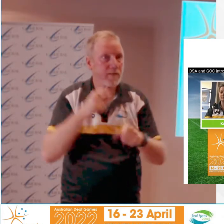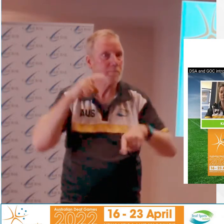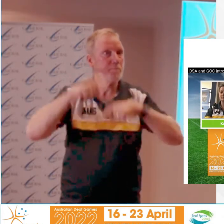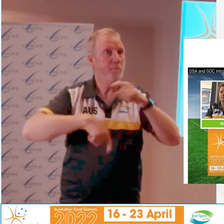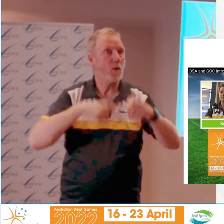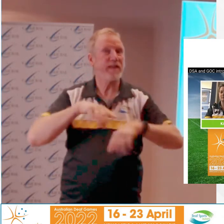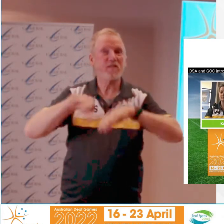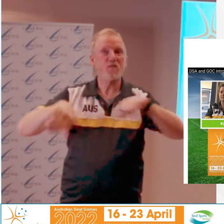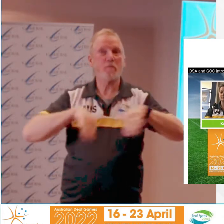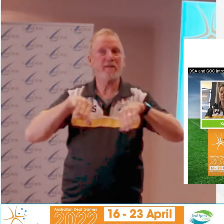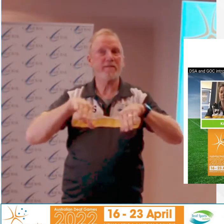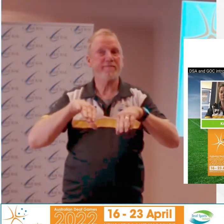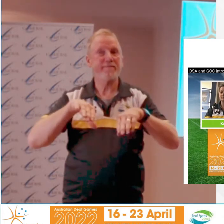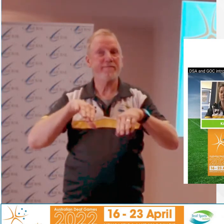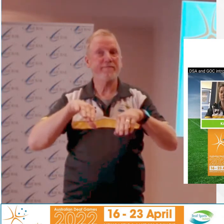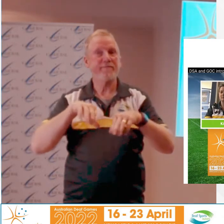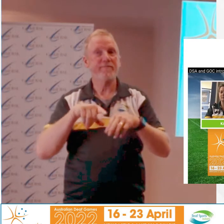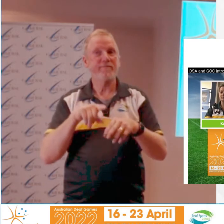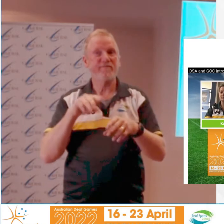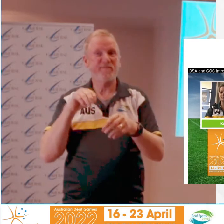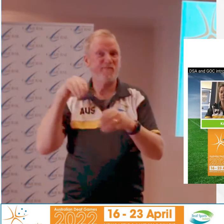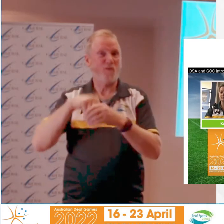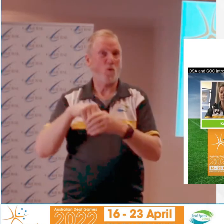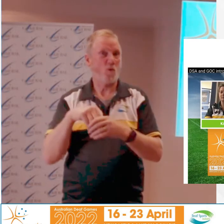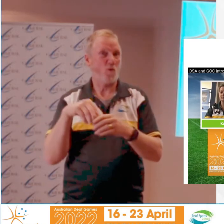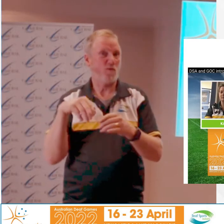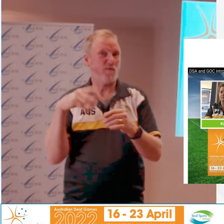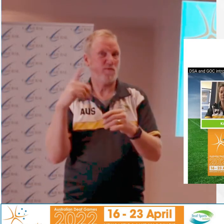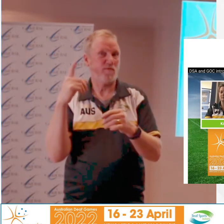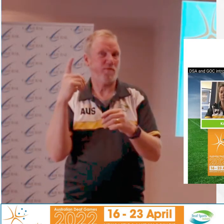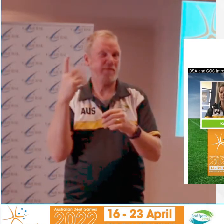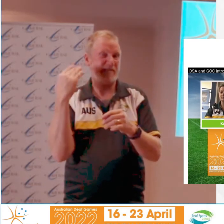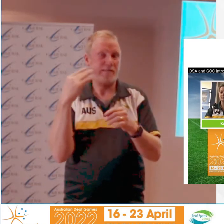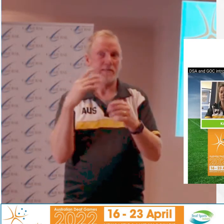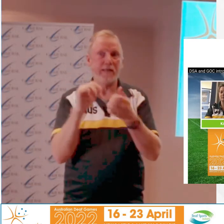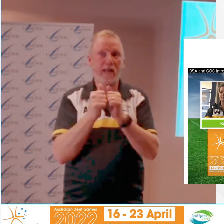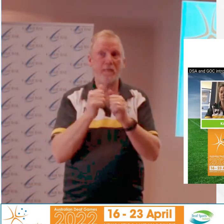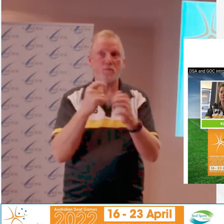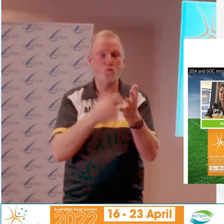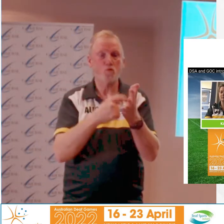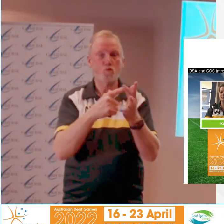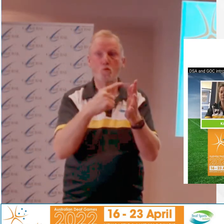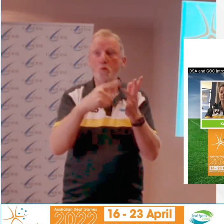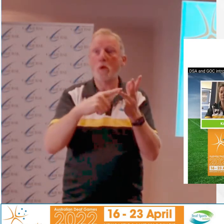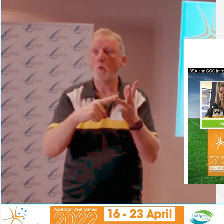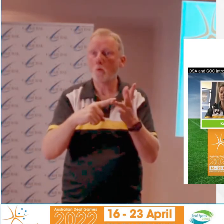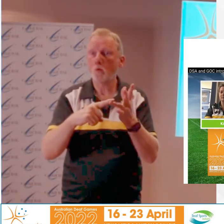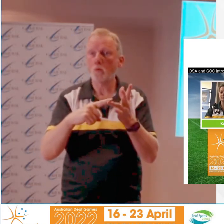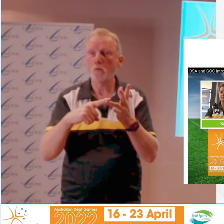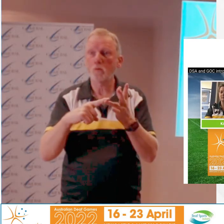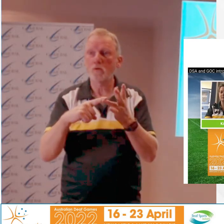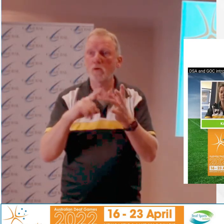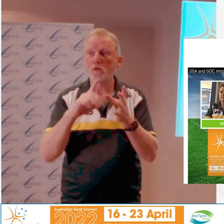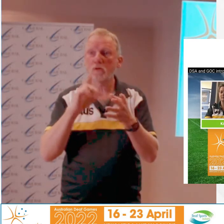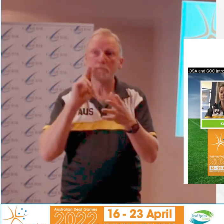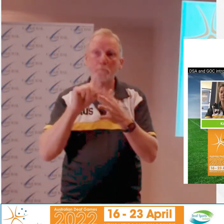which includes running cycling swimming um so she's been involved at the last Olympics in Rio